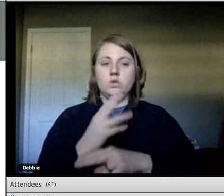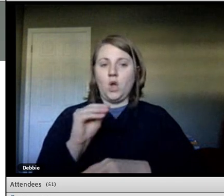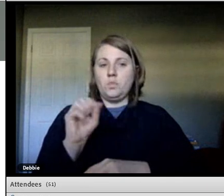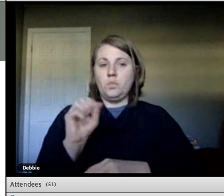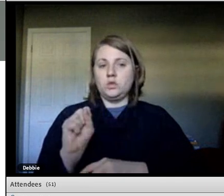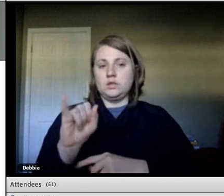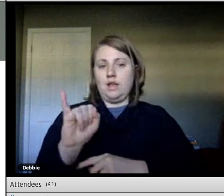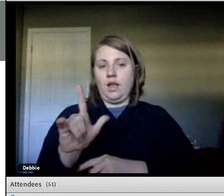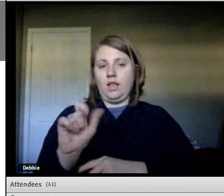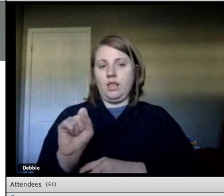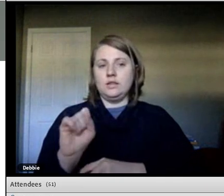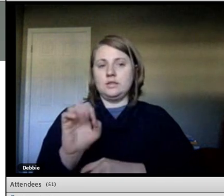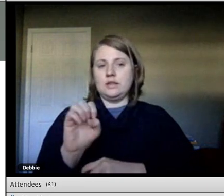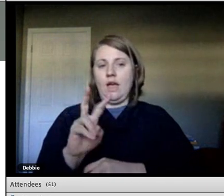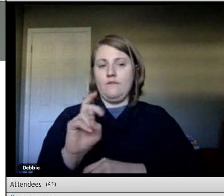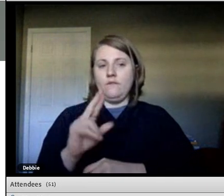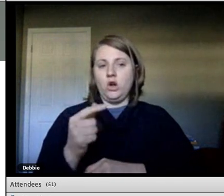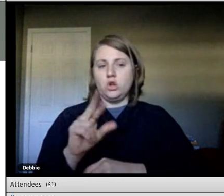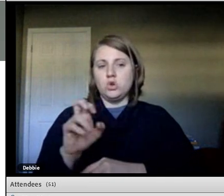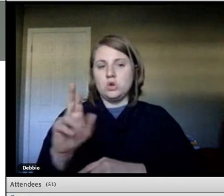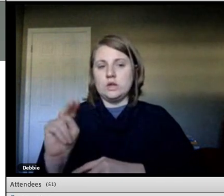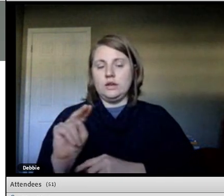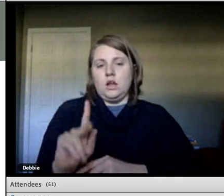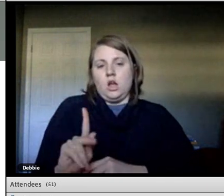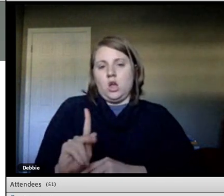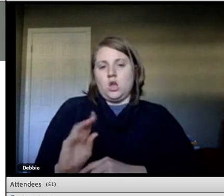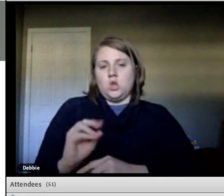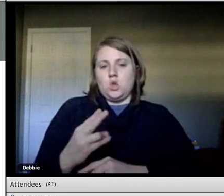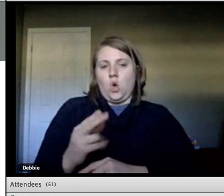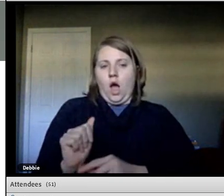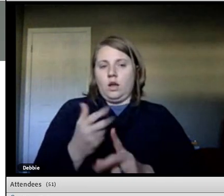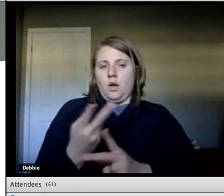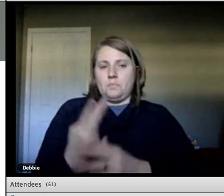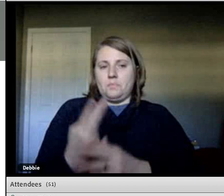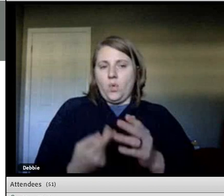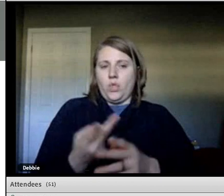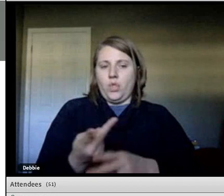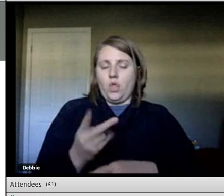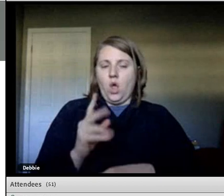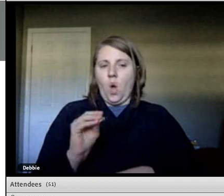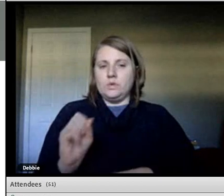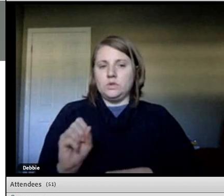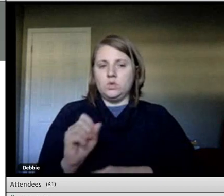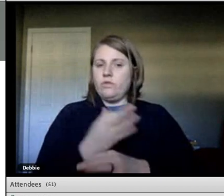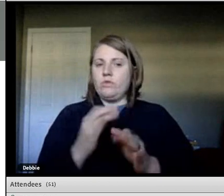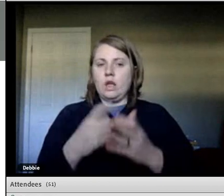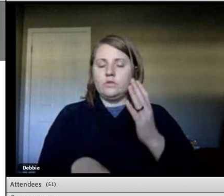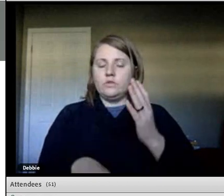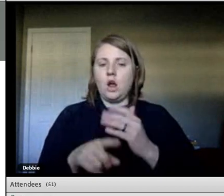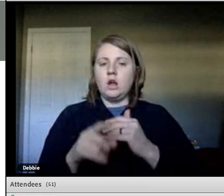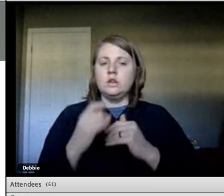Those are both open-source. They're free of charge if you -- There are some options to get some paid support